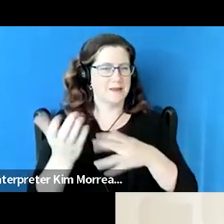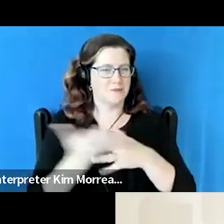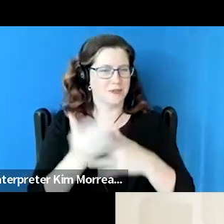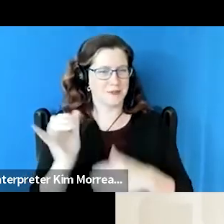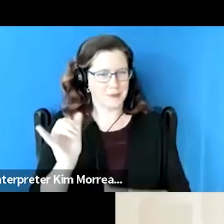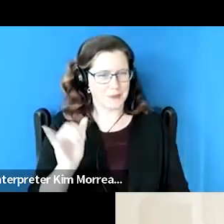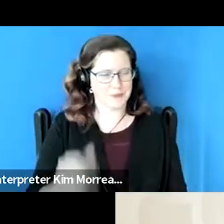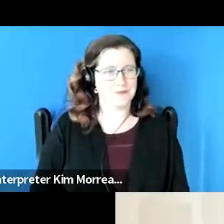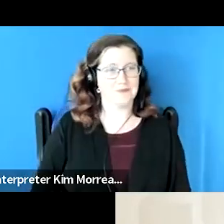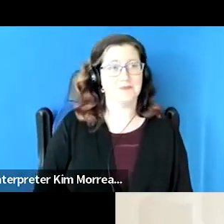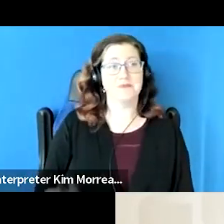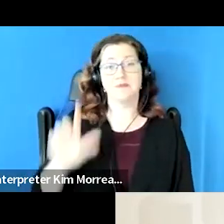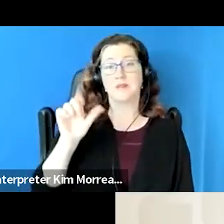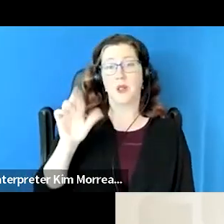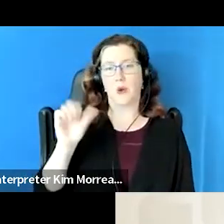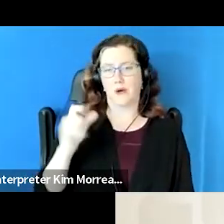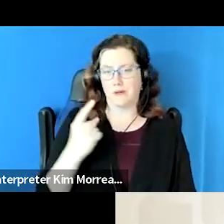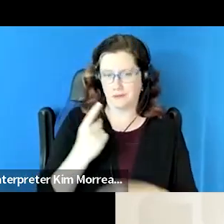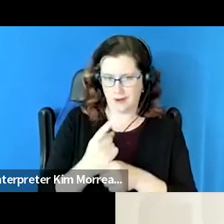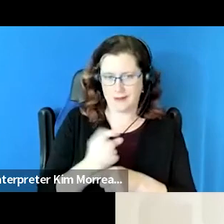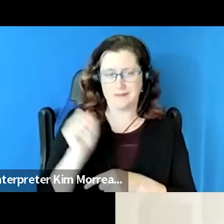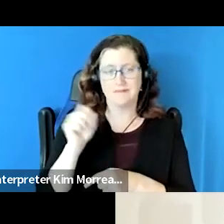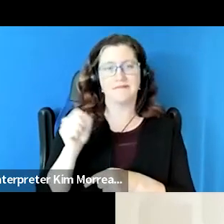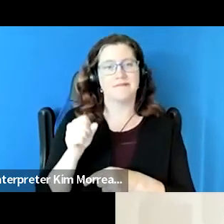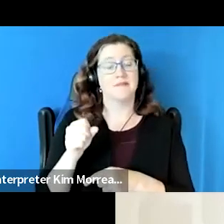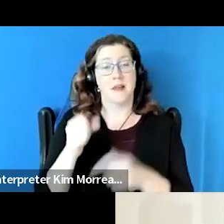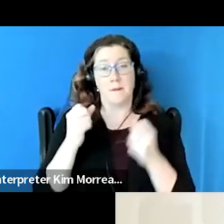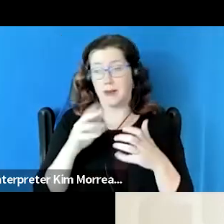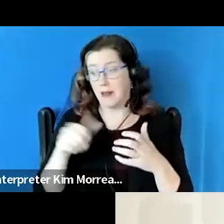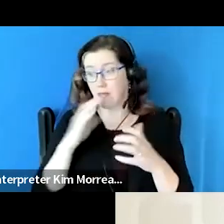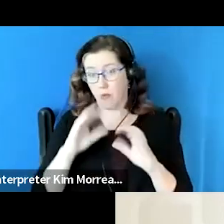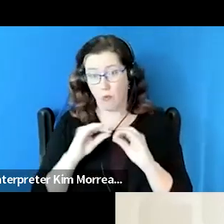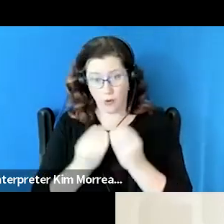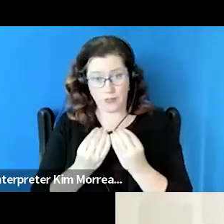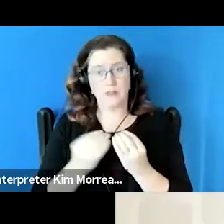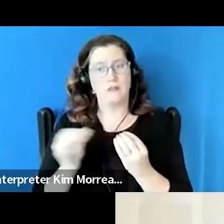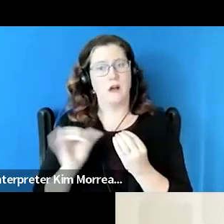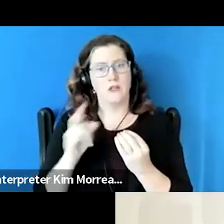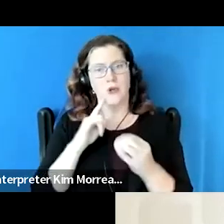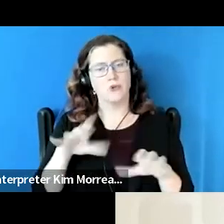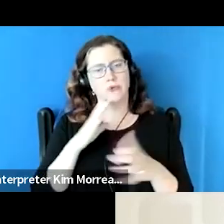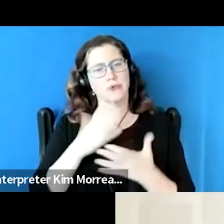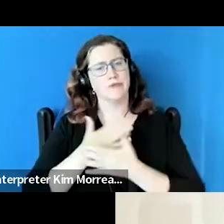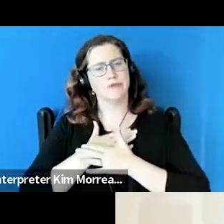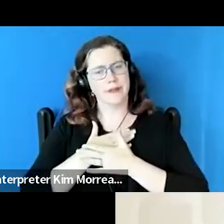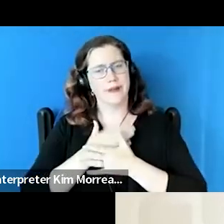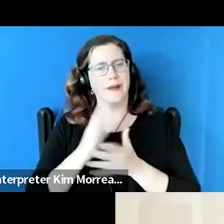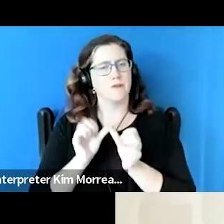So, yeah, and and organizations such as ours, but many other organizations are doing sort of these relaxation and resilience pauses of the week,